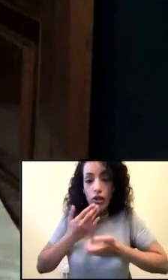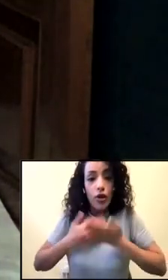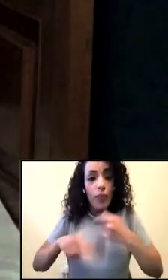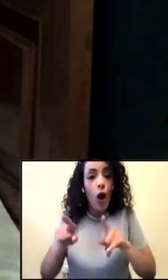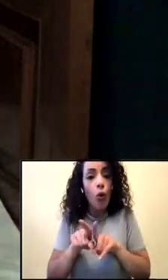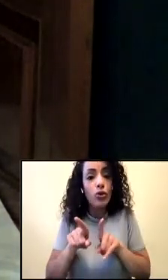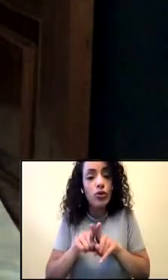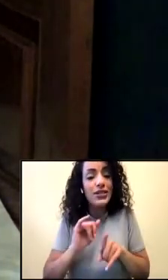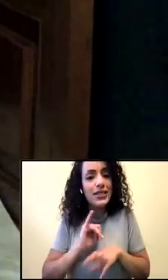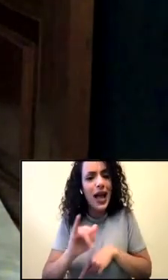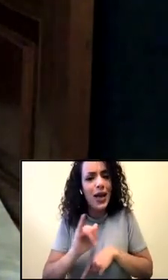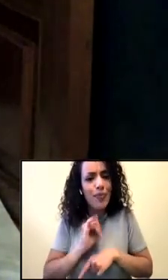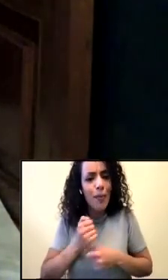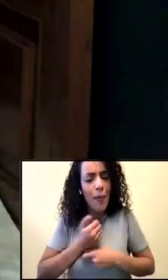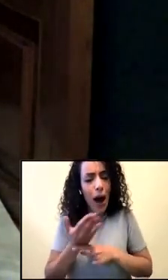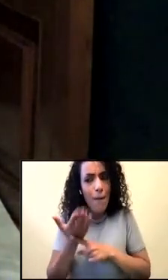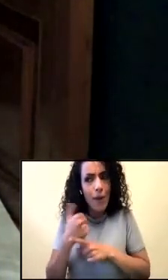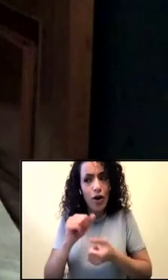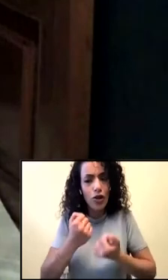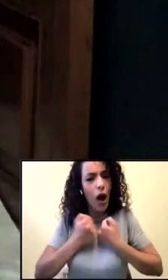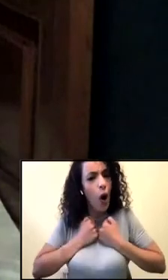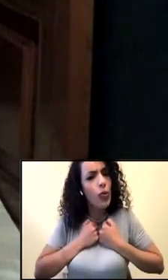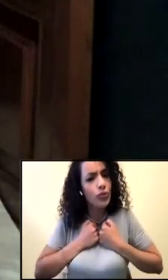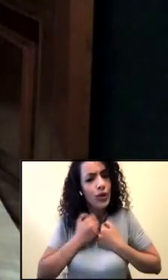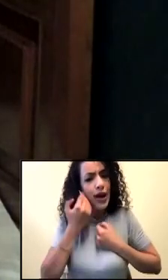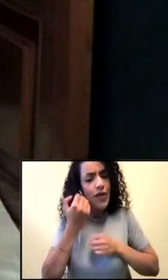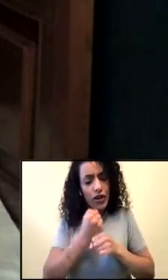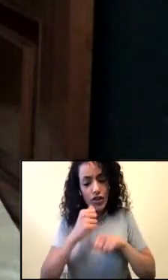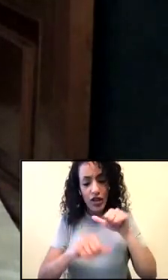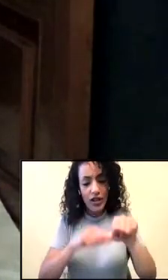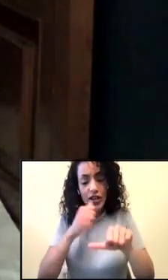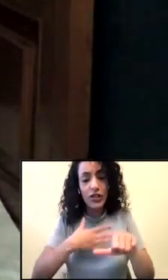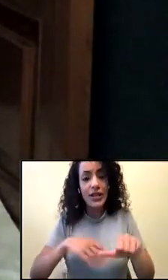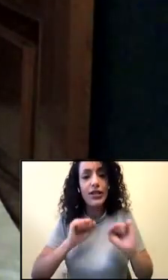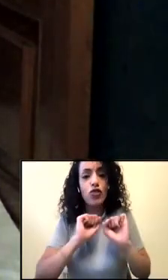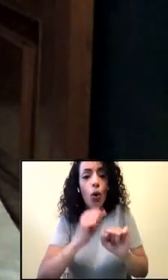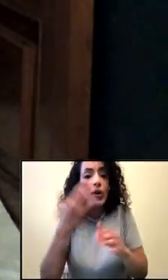and similarly, you know every generation must have its own historians. So I'm a 31 year old writing